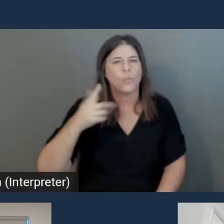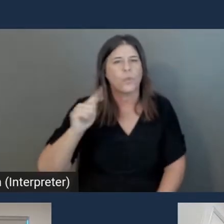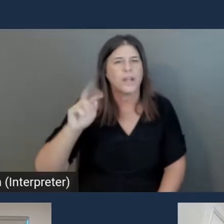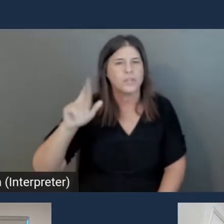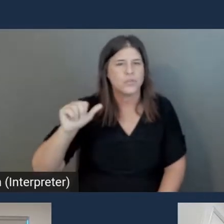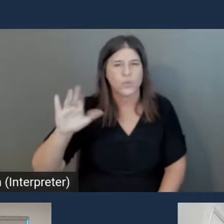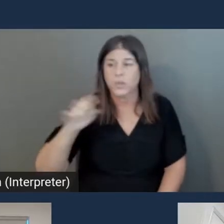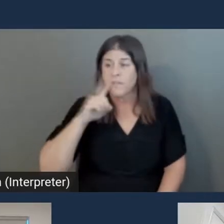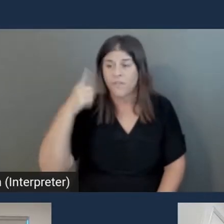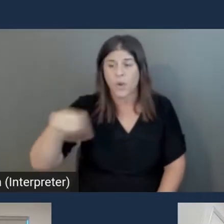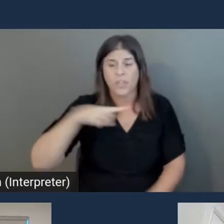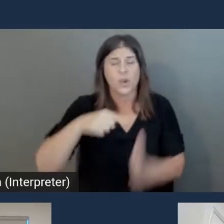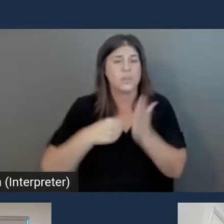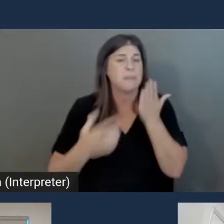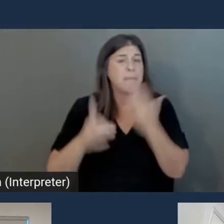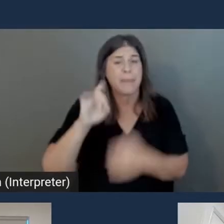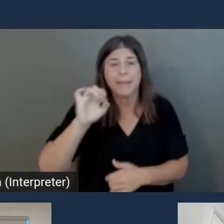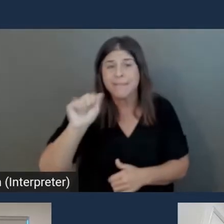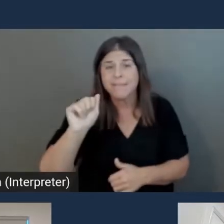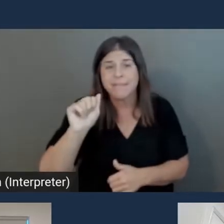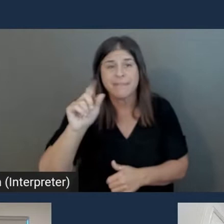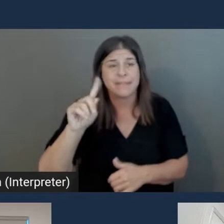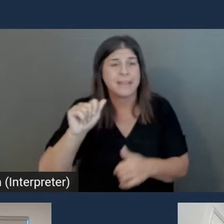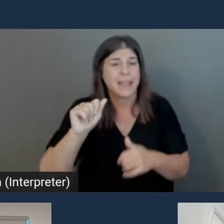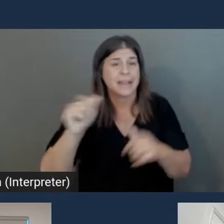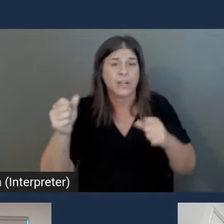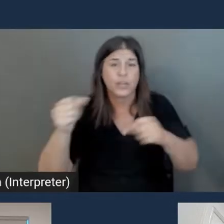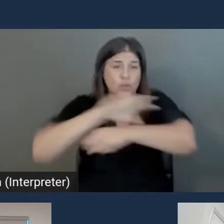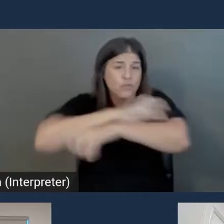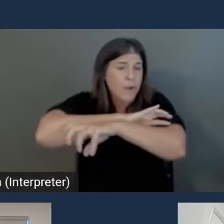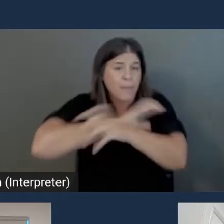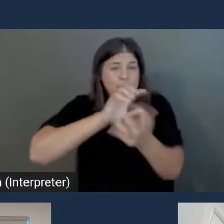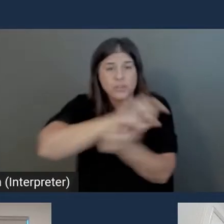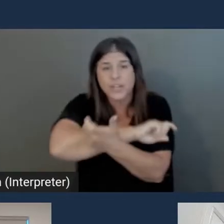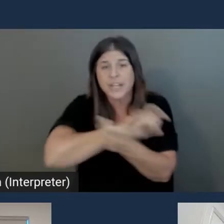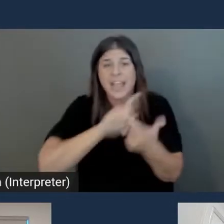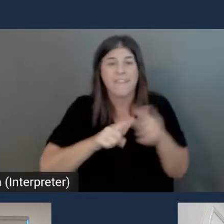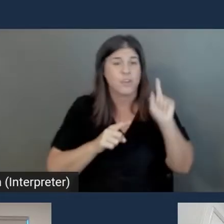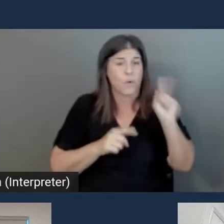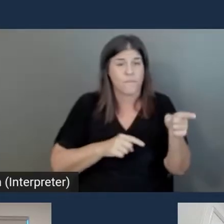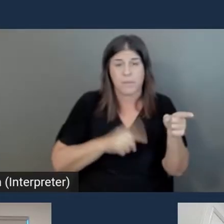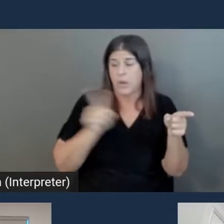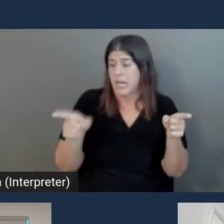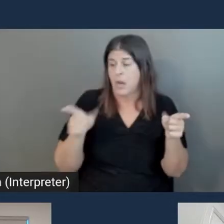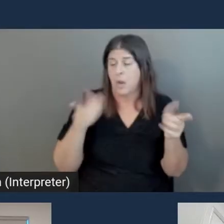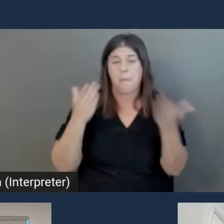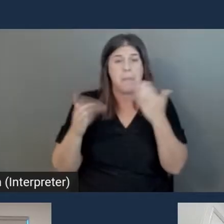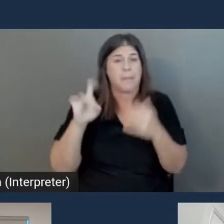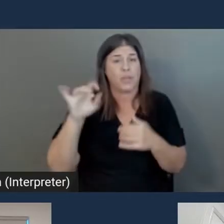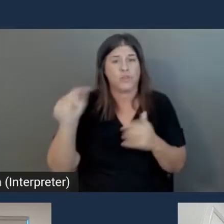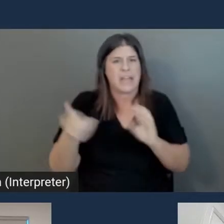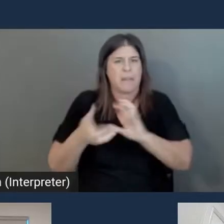data corruption that can happen, so we'll let you know, hey, if you're going from source to destination, what could be your database level anti-patterns